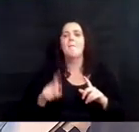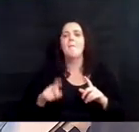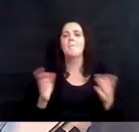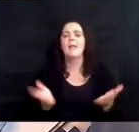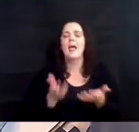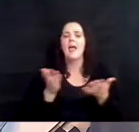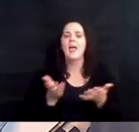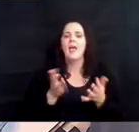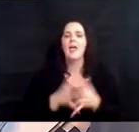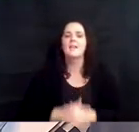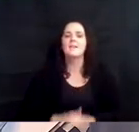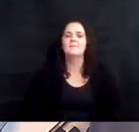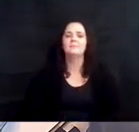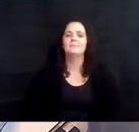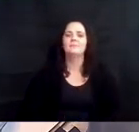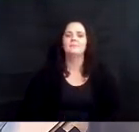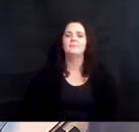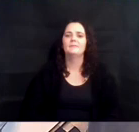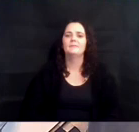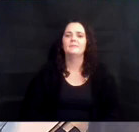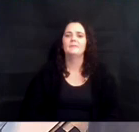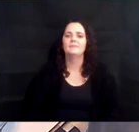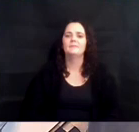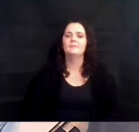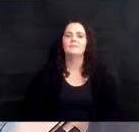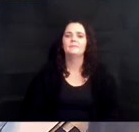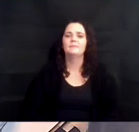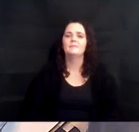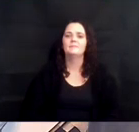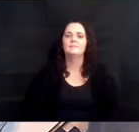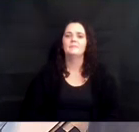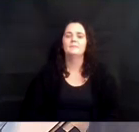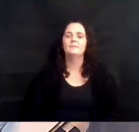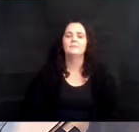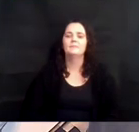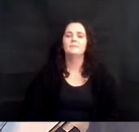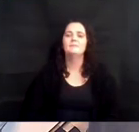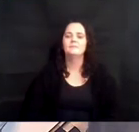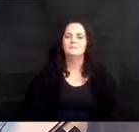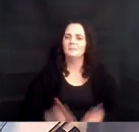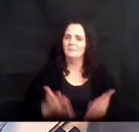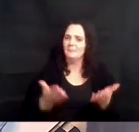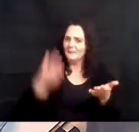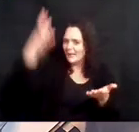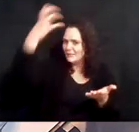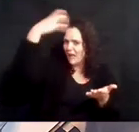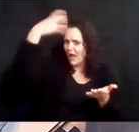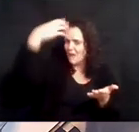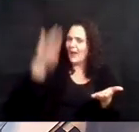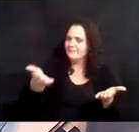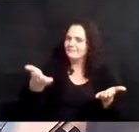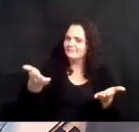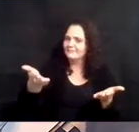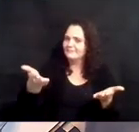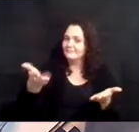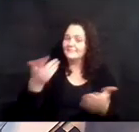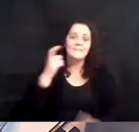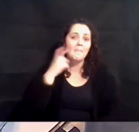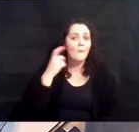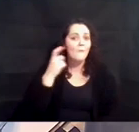I'm gonna go ahead and play now and there's our shower, alright. And it's just that simple to create